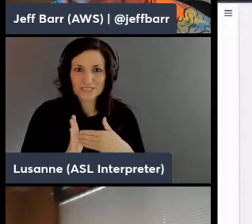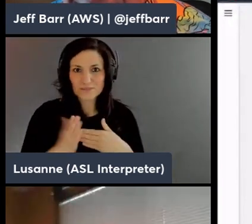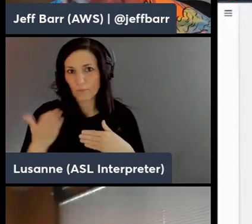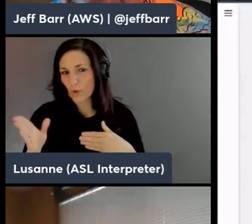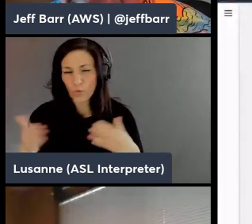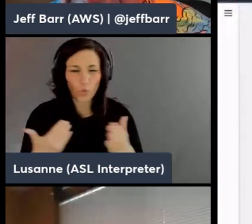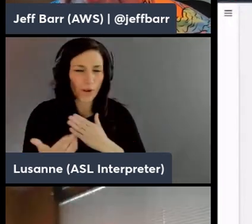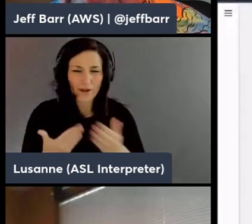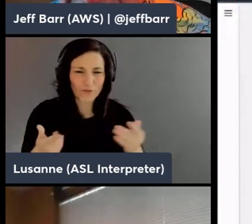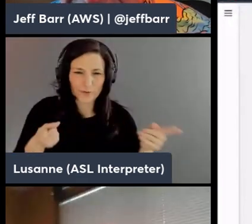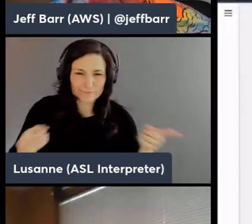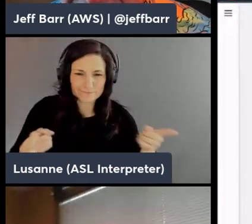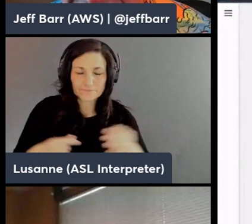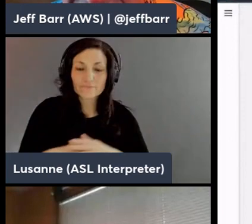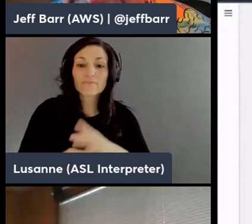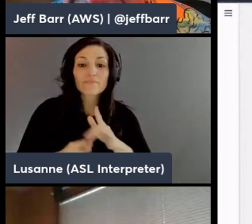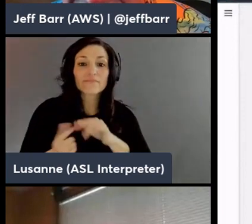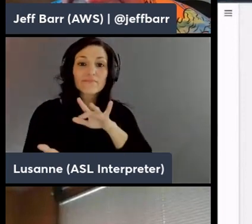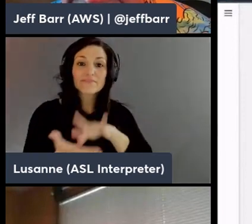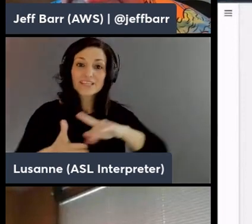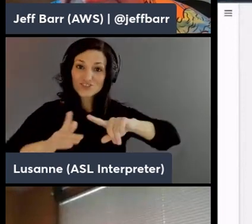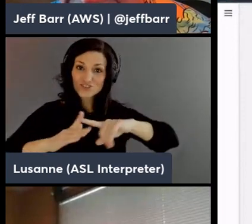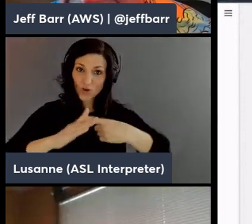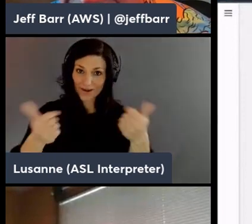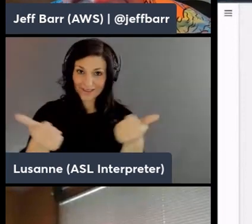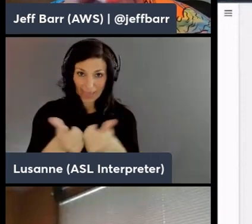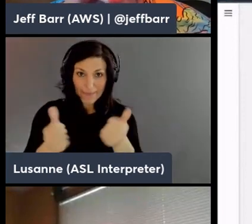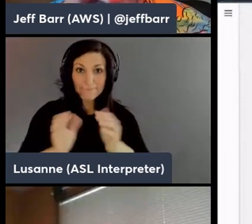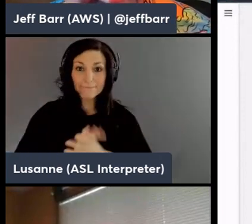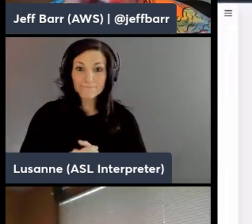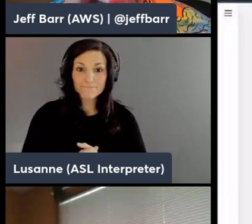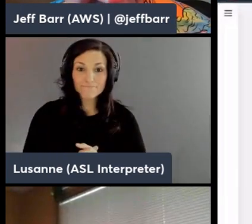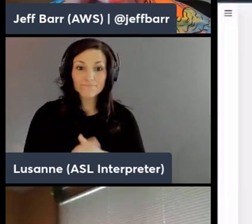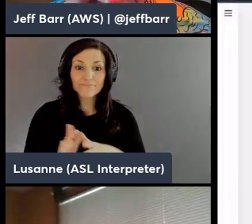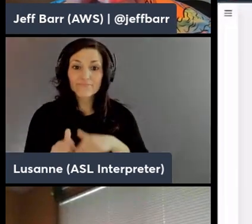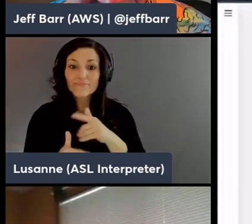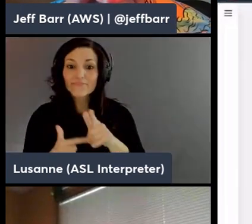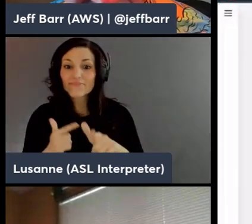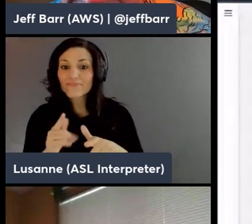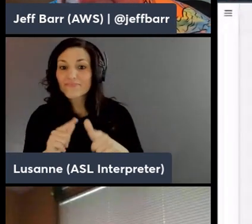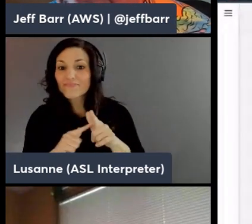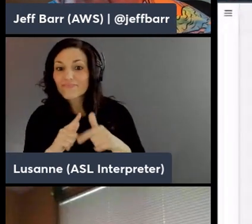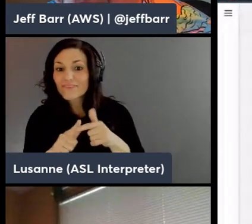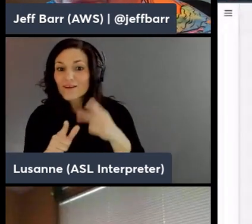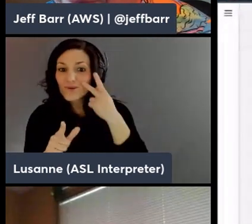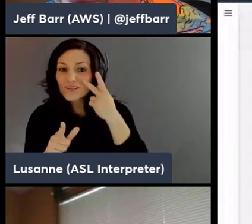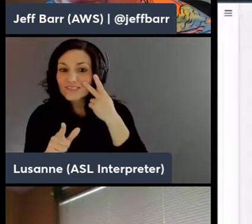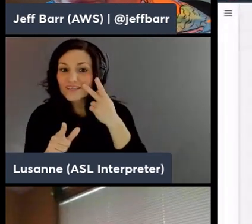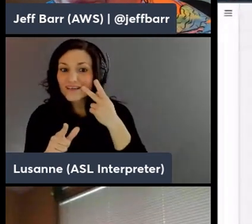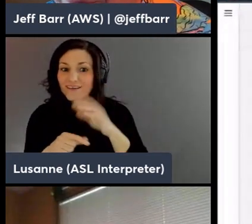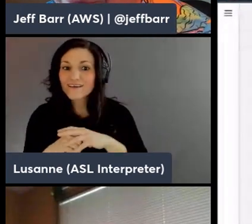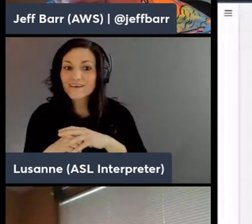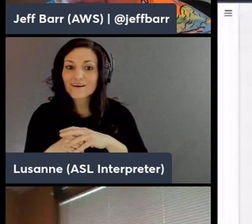So I'm gonna click Start Game, and what we should see here is that there was another notification received where now,